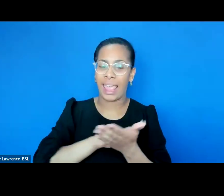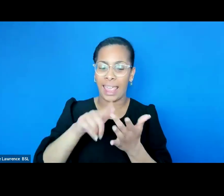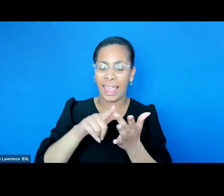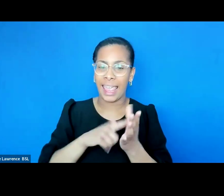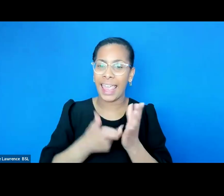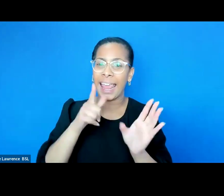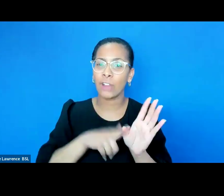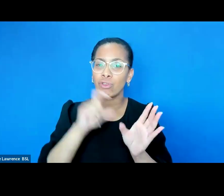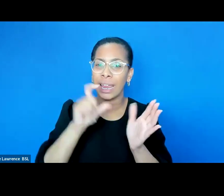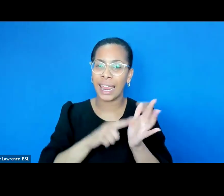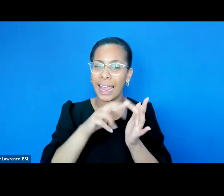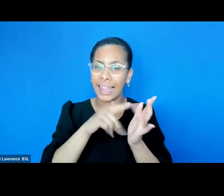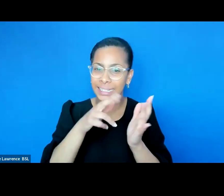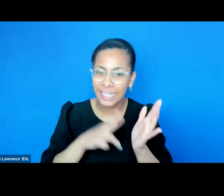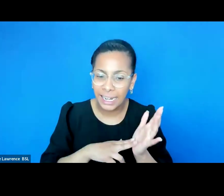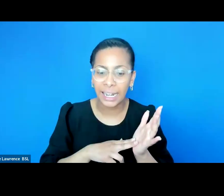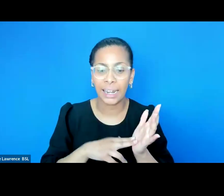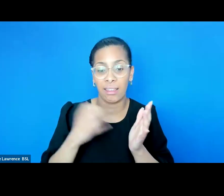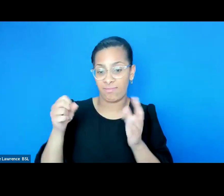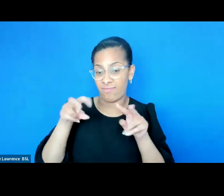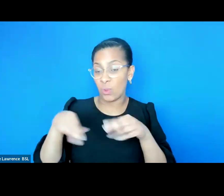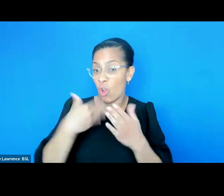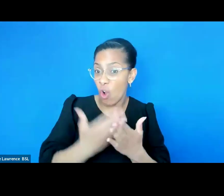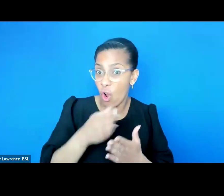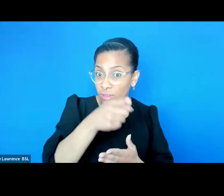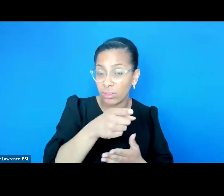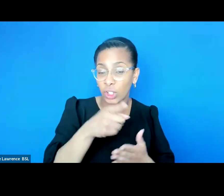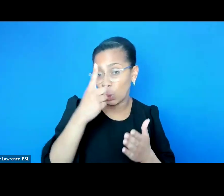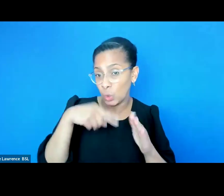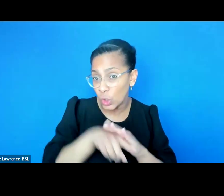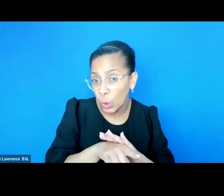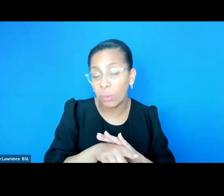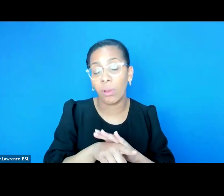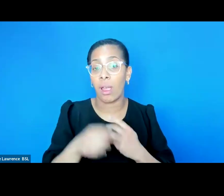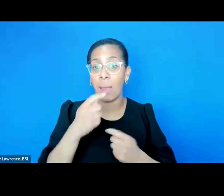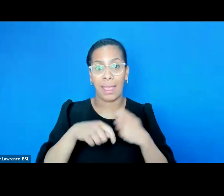It's called Facing the Falls. I became a White House political appointee thanks to Judy Heumann